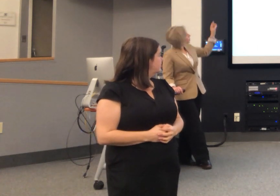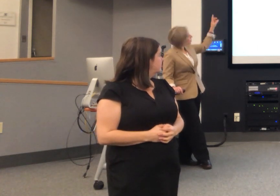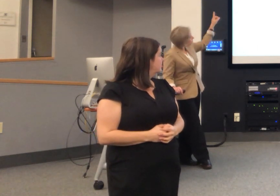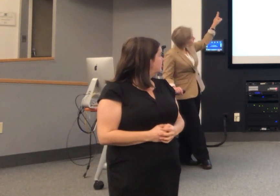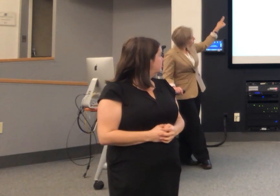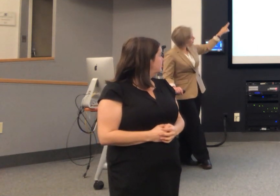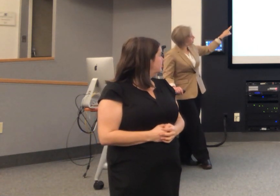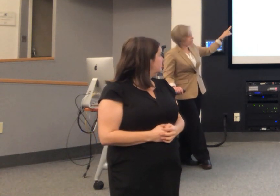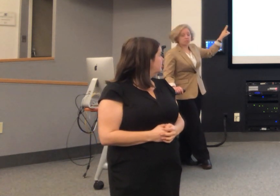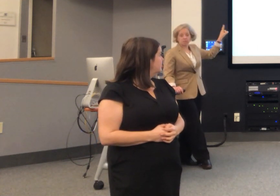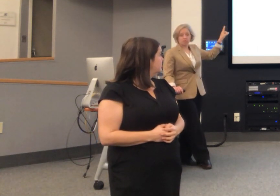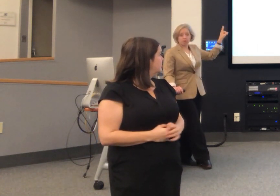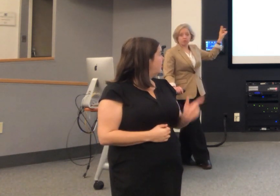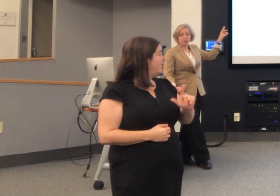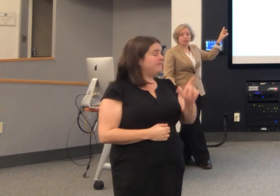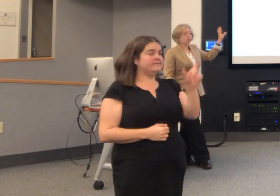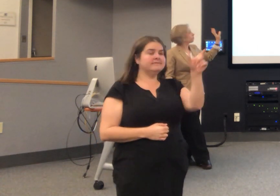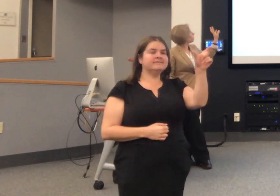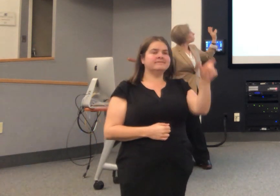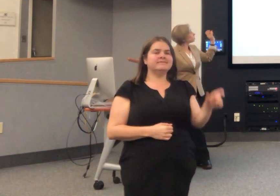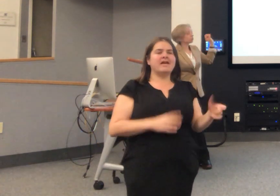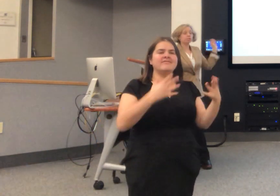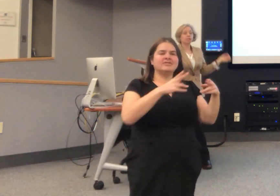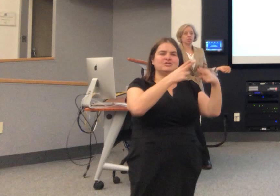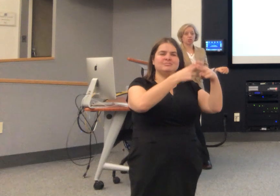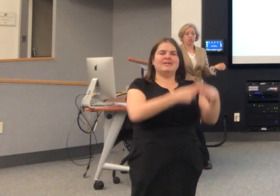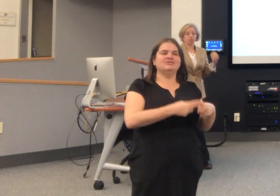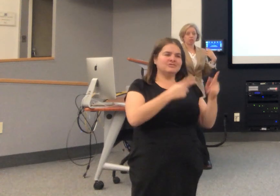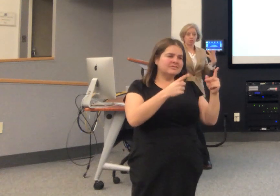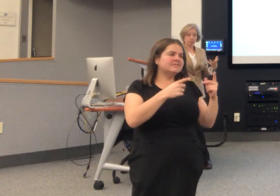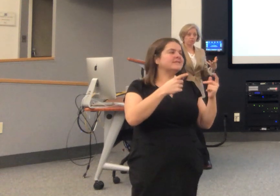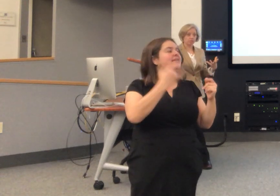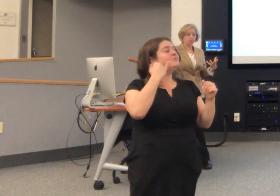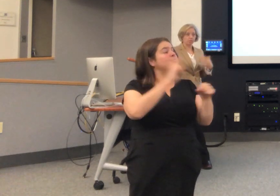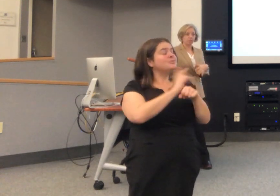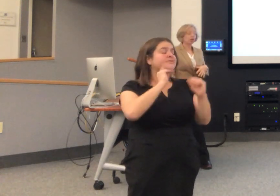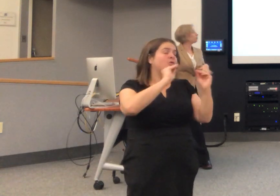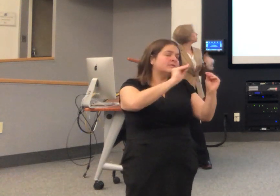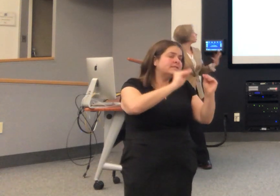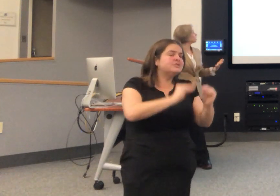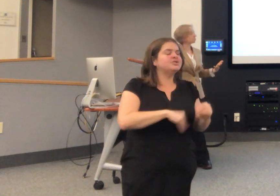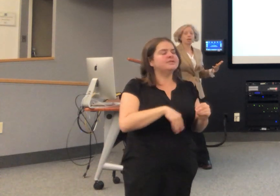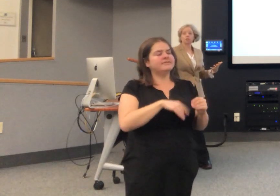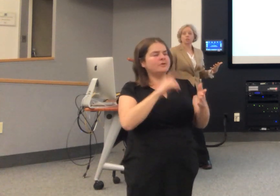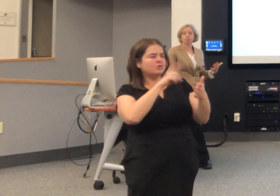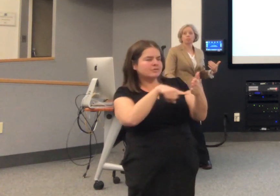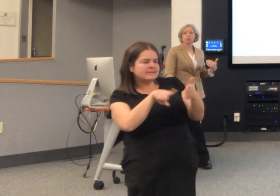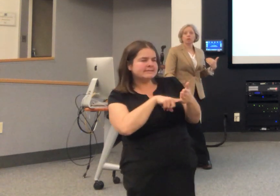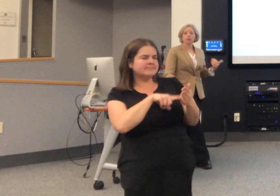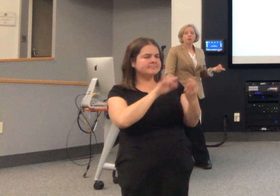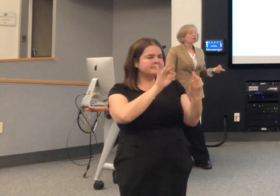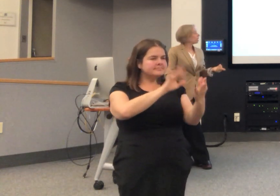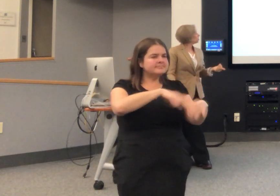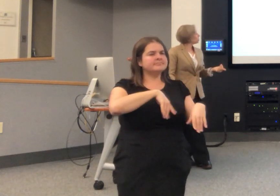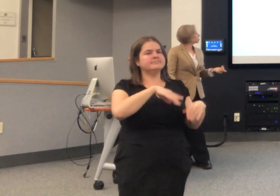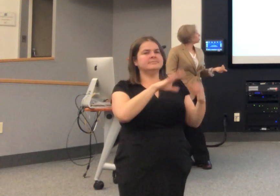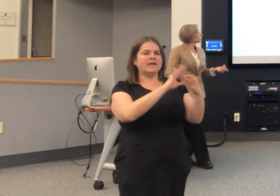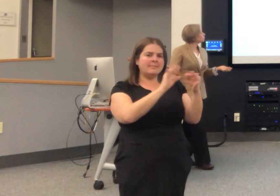Now you see the top of the list, this is stuff I've already talked about. Used for teaching, criticism, commentary, scholarship, and research.